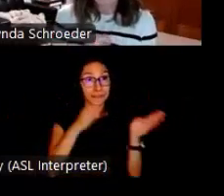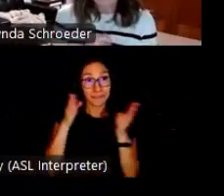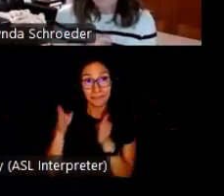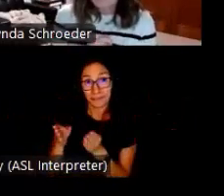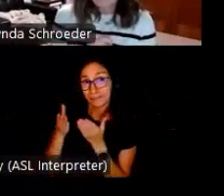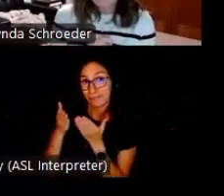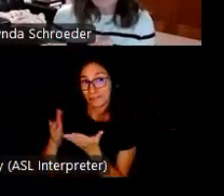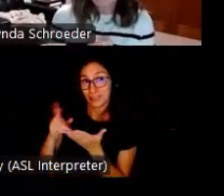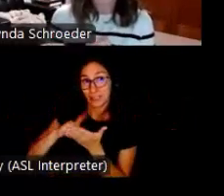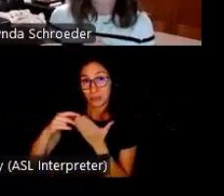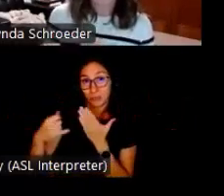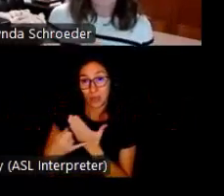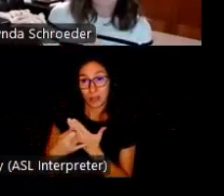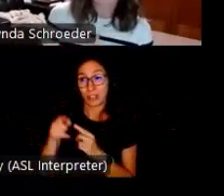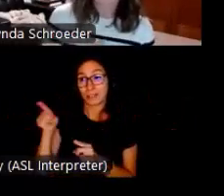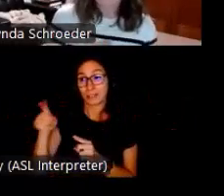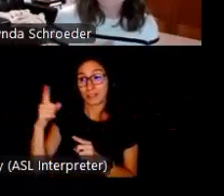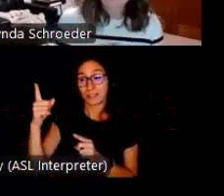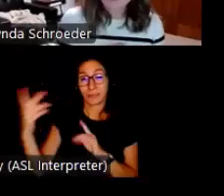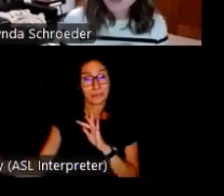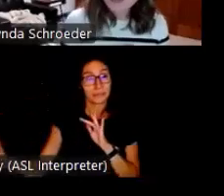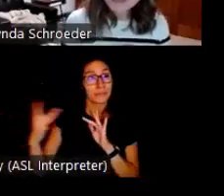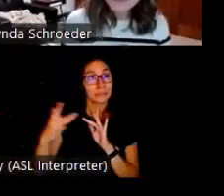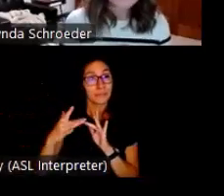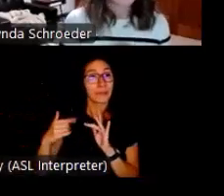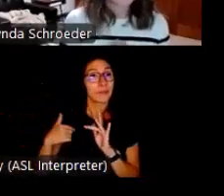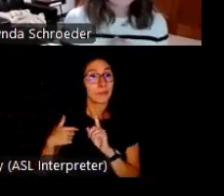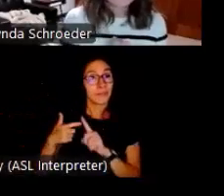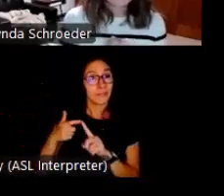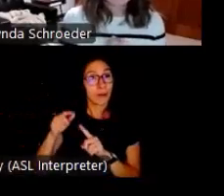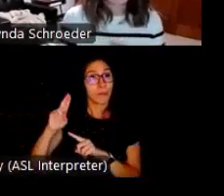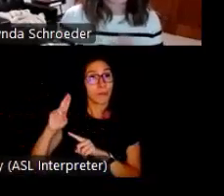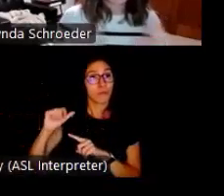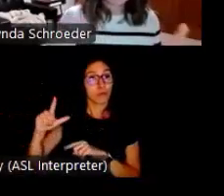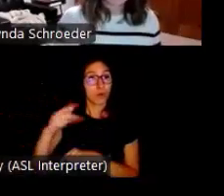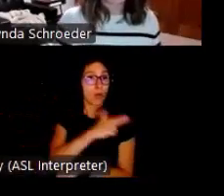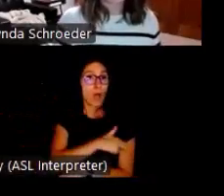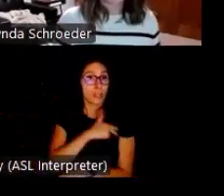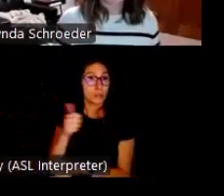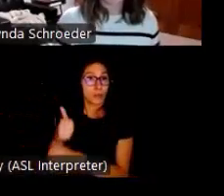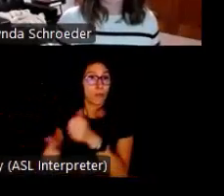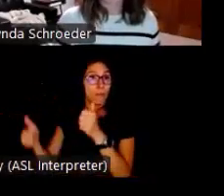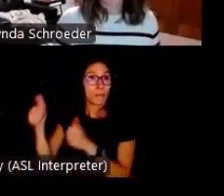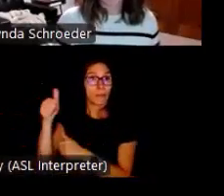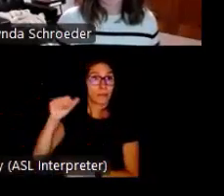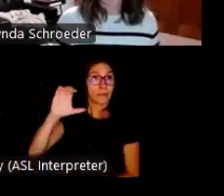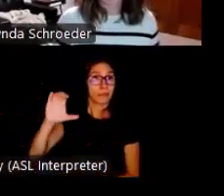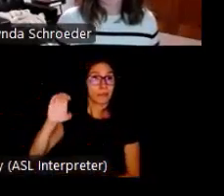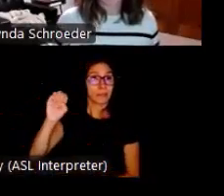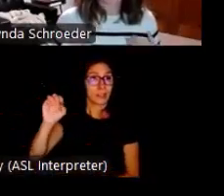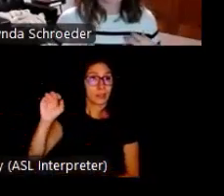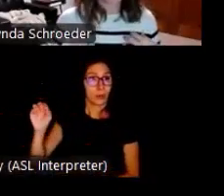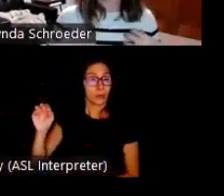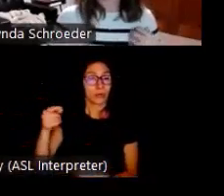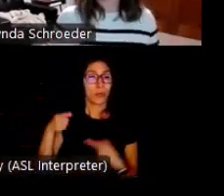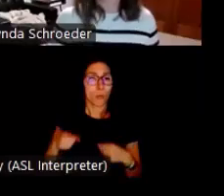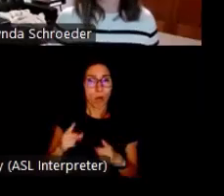contacted by a rural hospital CEO. And this is something that as you create those networks and partnerships and continue to show up